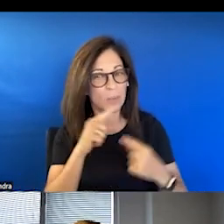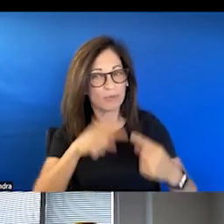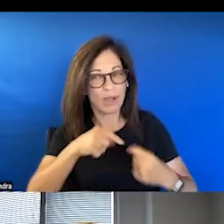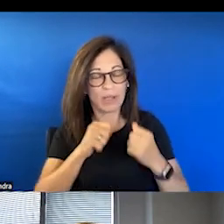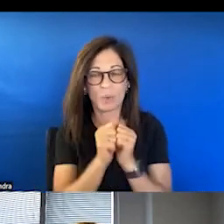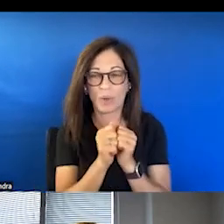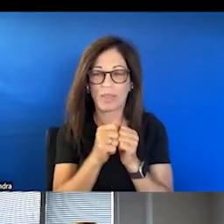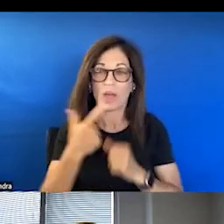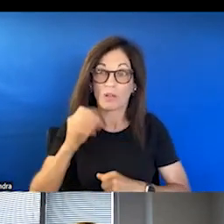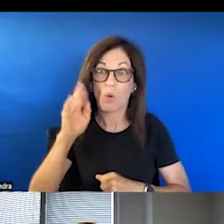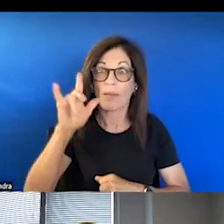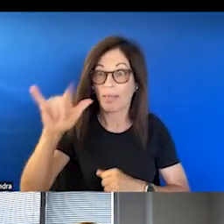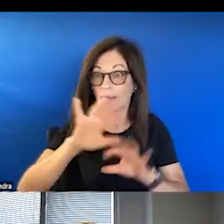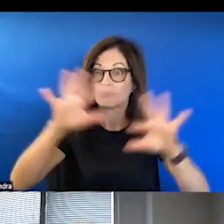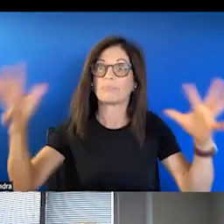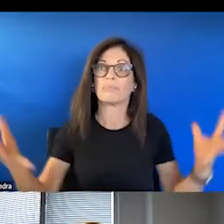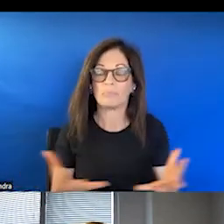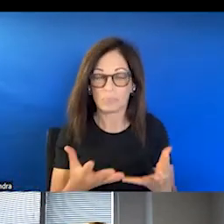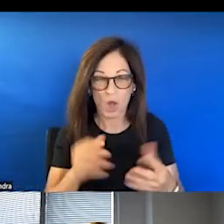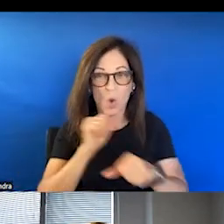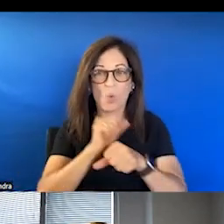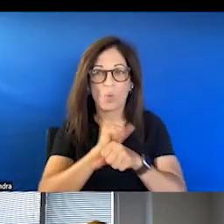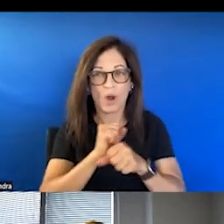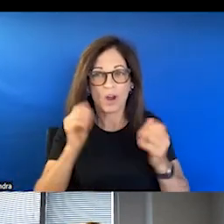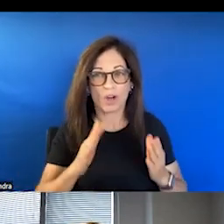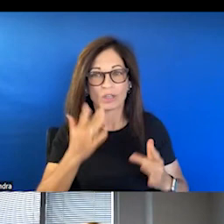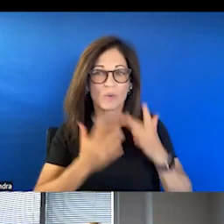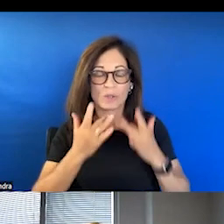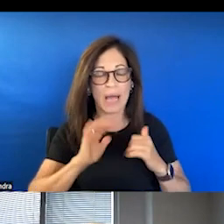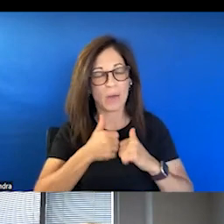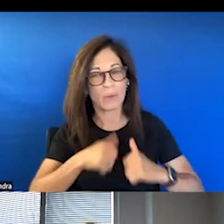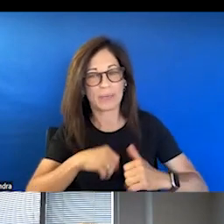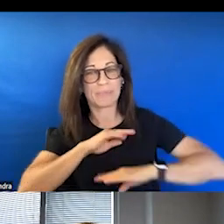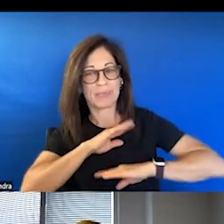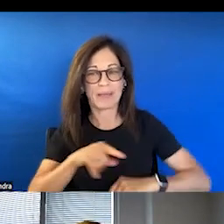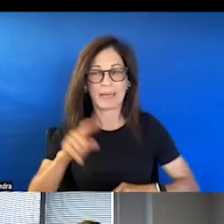SHORTAGES. SO HOW DO WE KIND OF MEET, THE NEED, IN A TIMELY MEANER, GRAPPLING WITH WORK FORCE